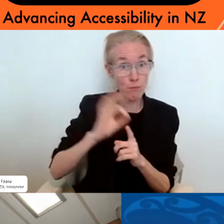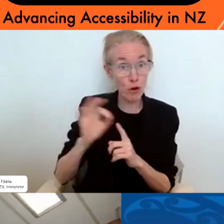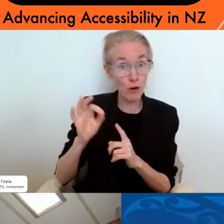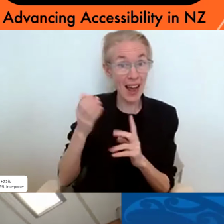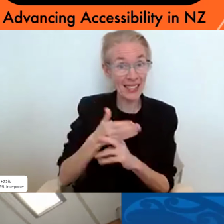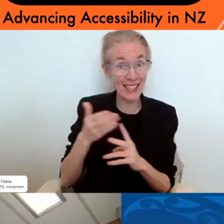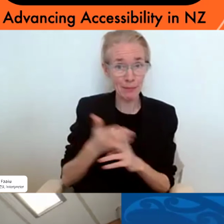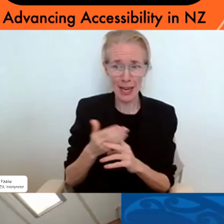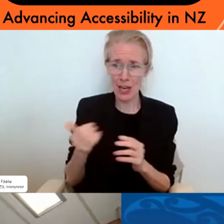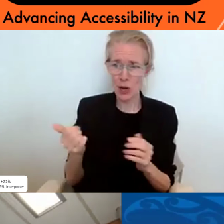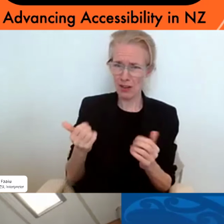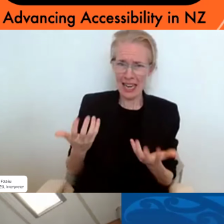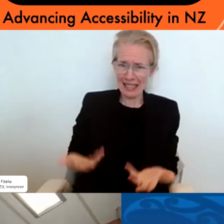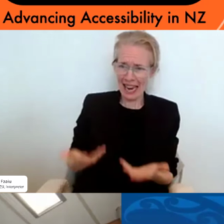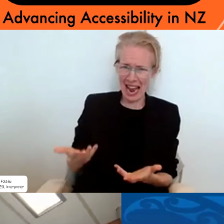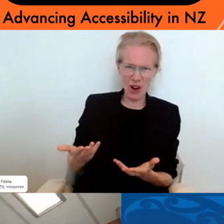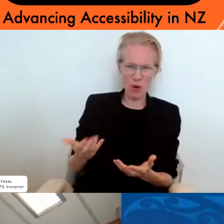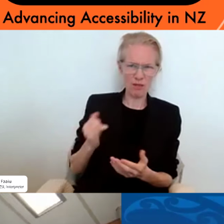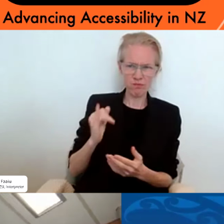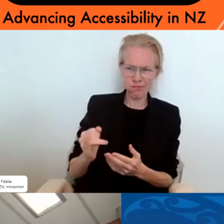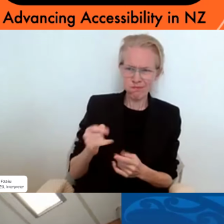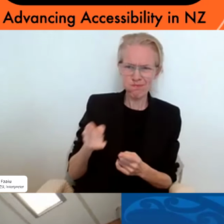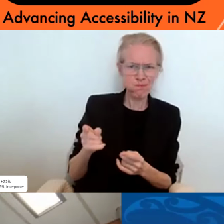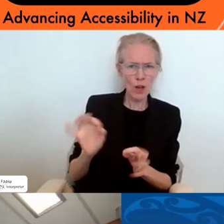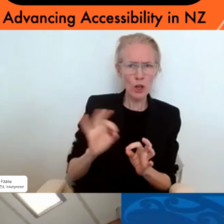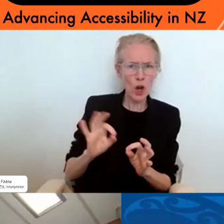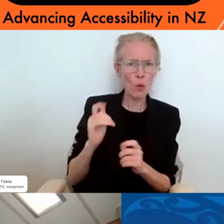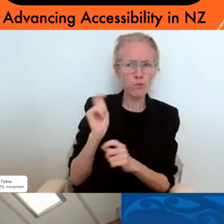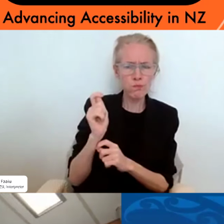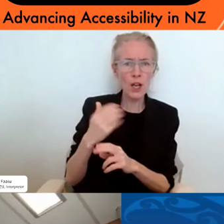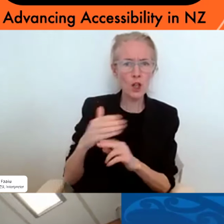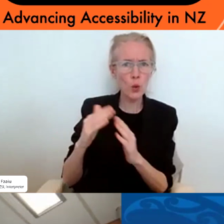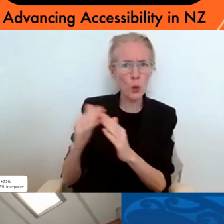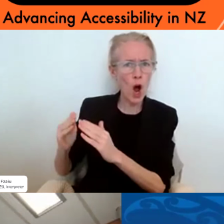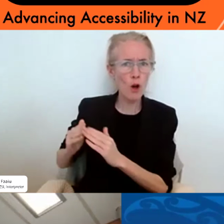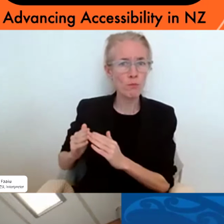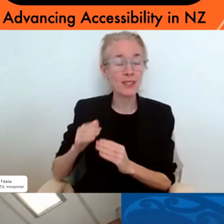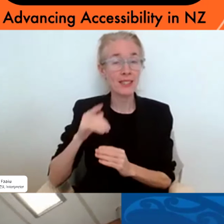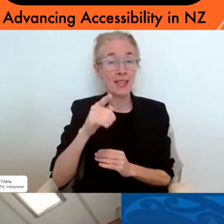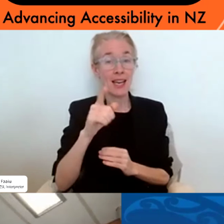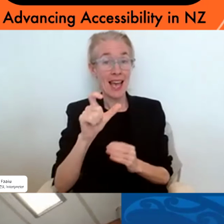we sort of have to do better, but I think that when you've got legislation